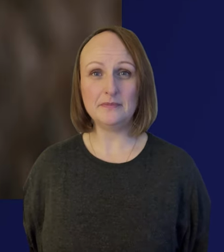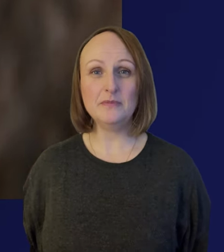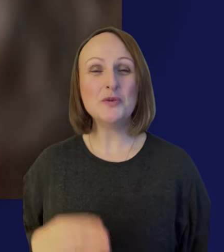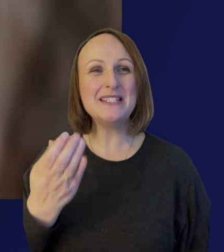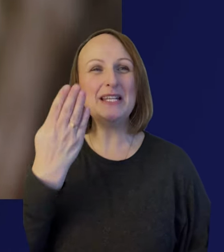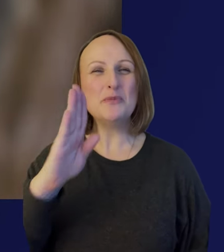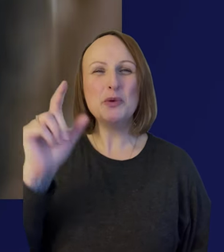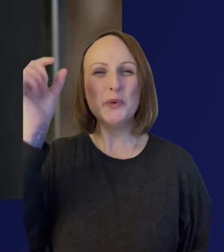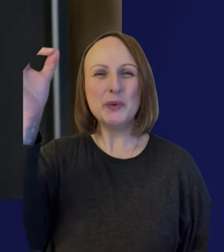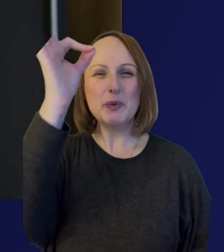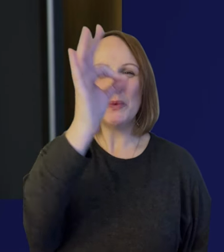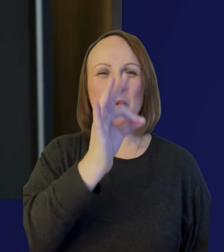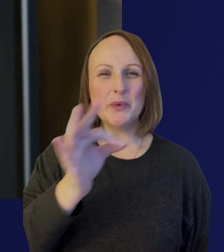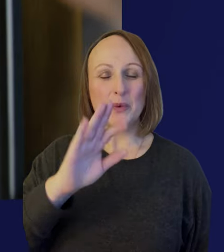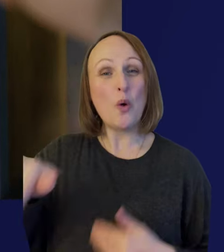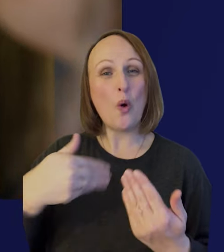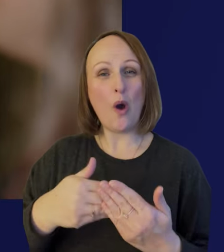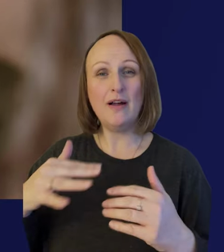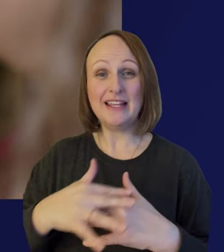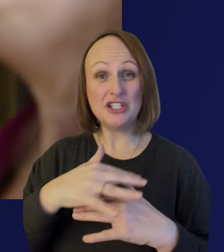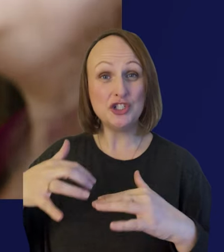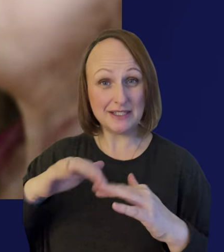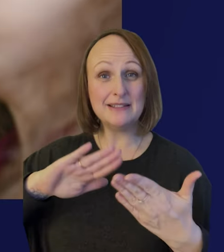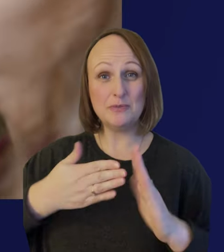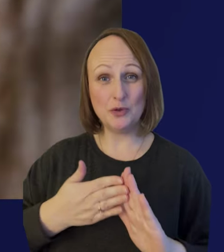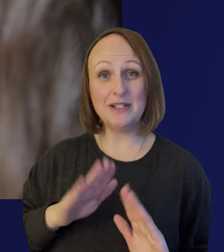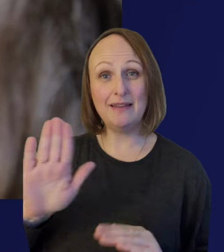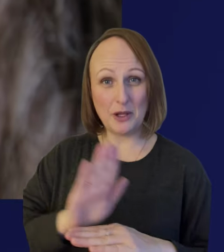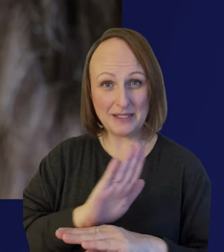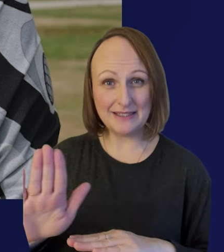all throughout the province. Those are our Indigenous community and businesses projects.